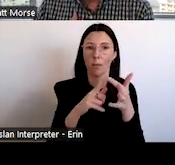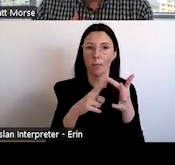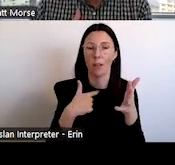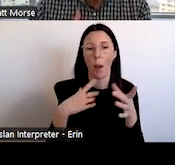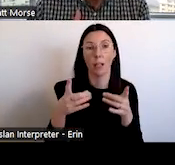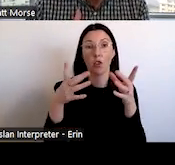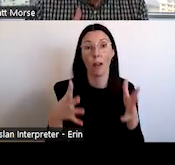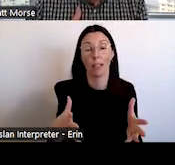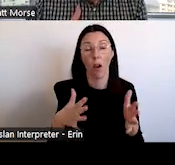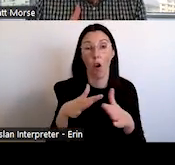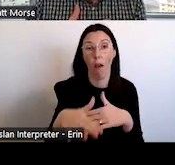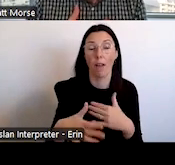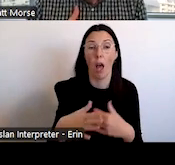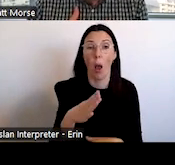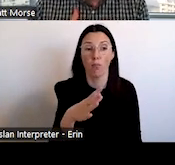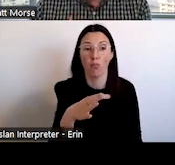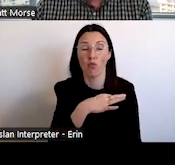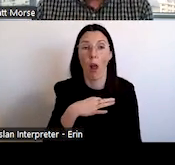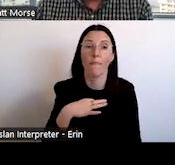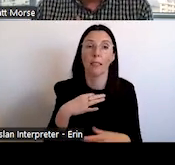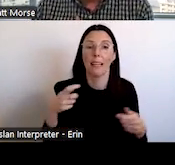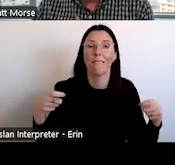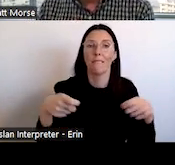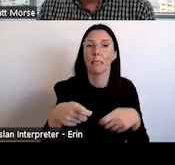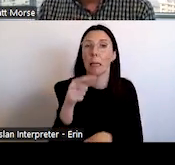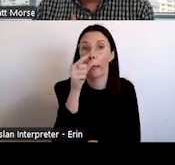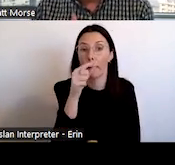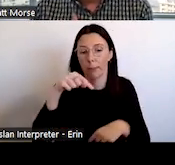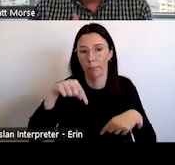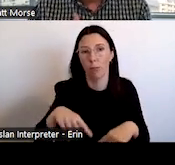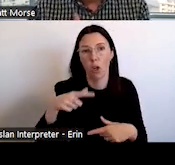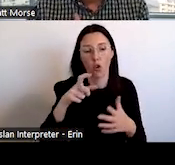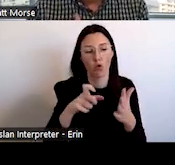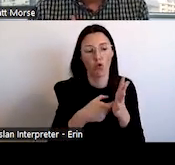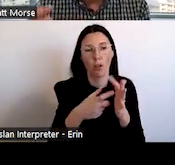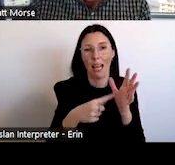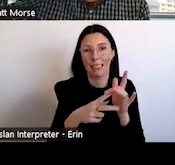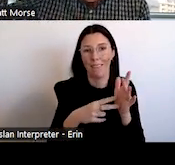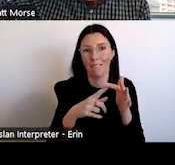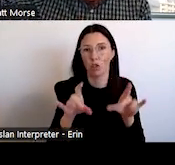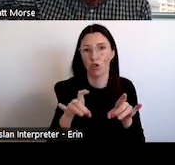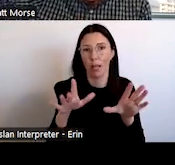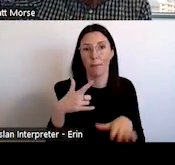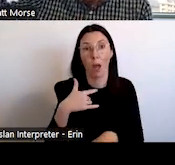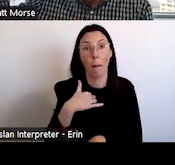capability here at Creative Australia. I am a Caucasian male, with spiky brown,